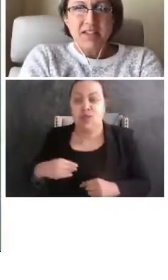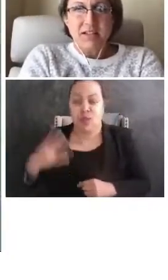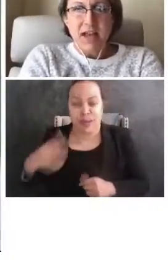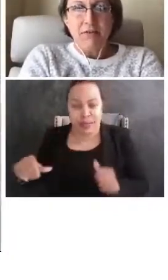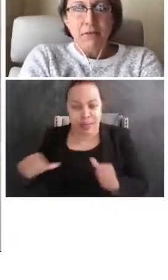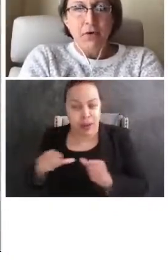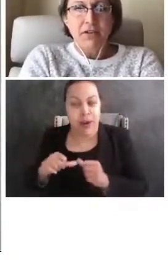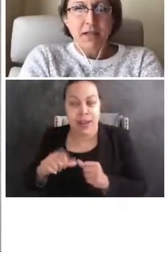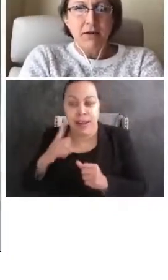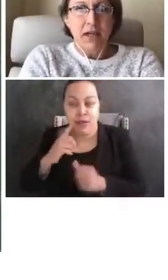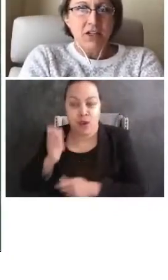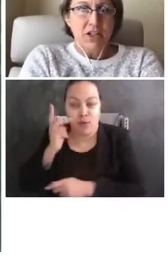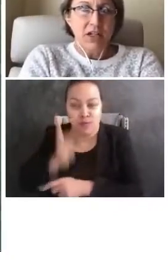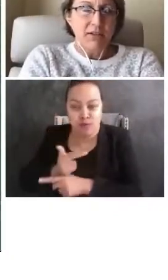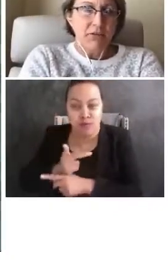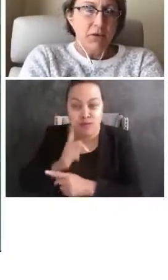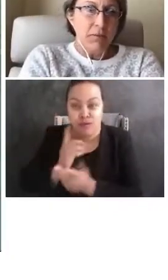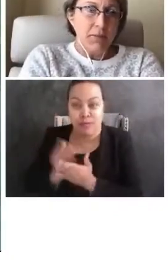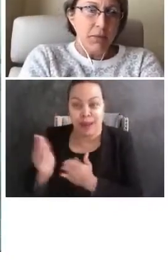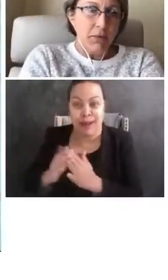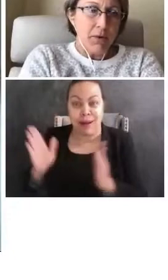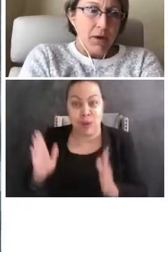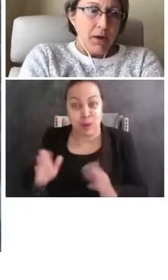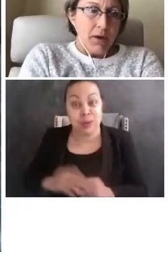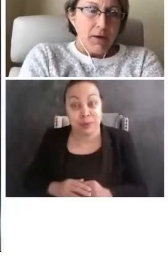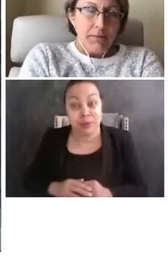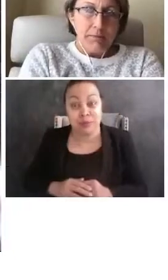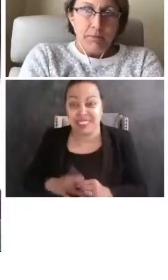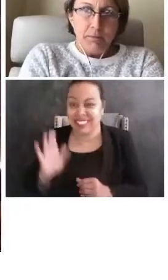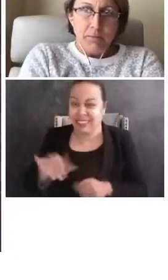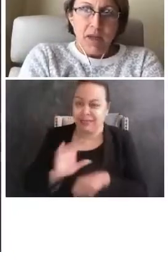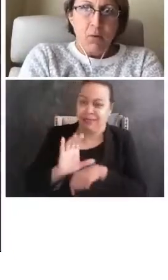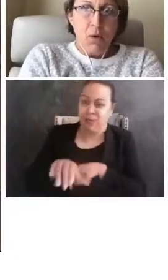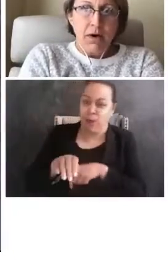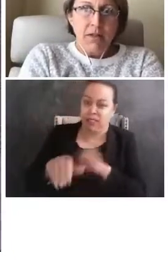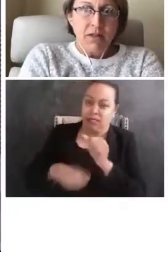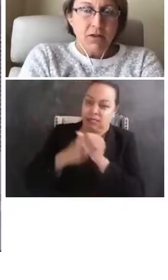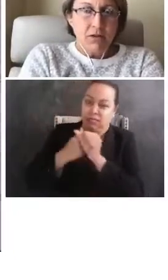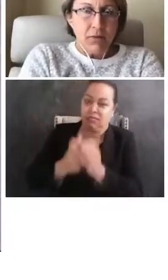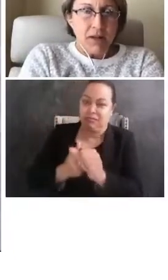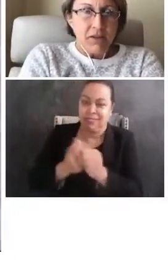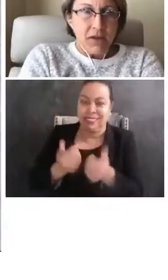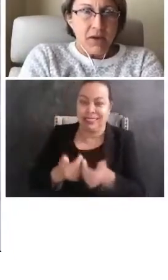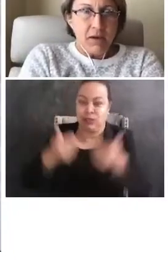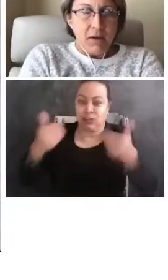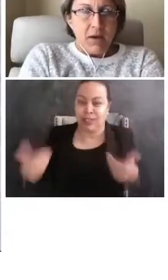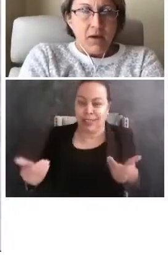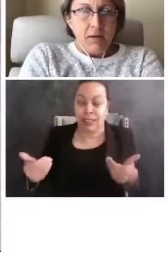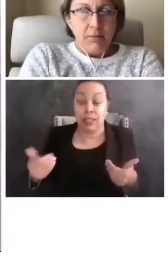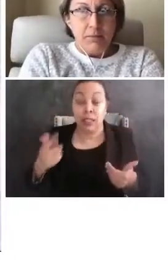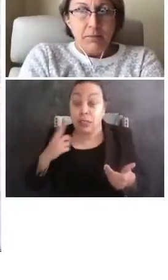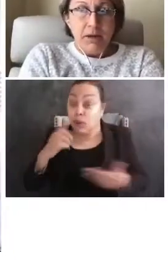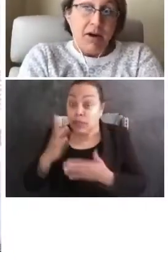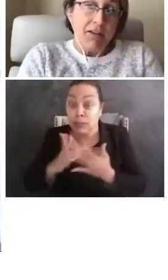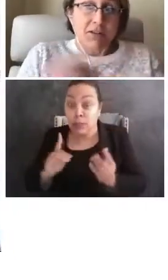This is that forced segregation even for people that wanted to do the right thing but also